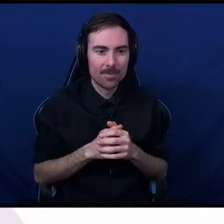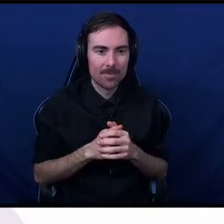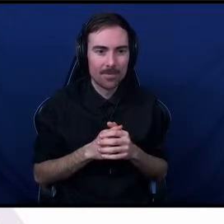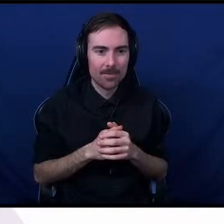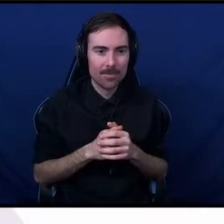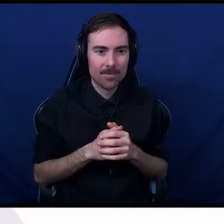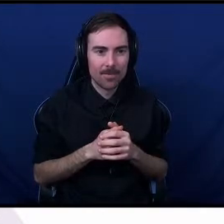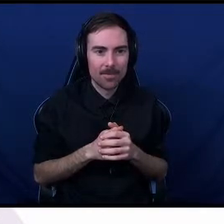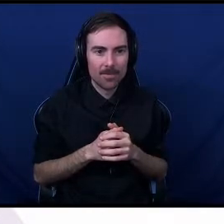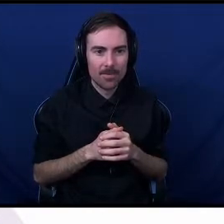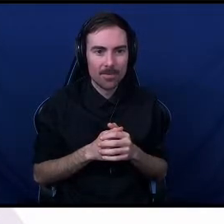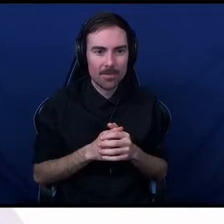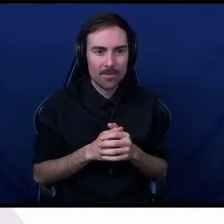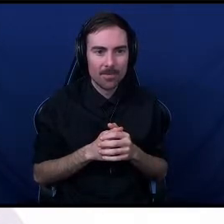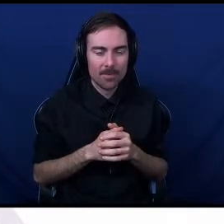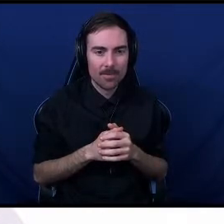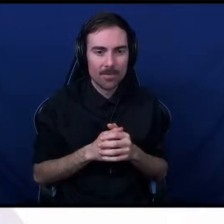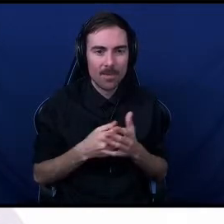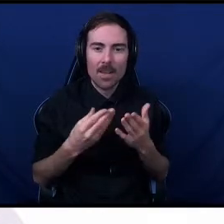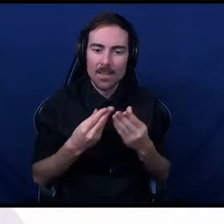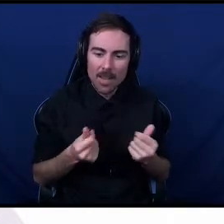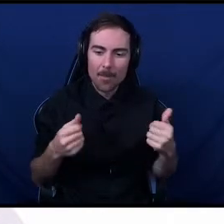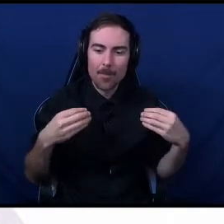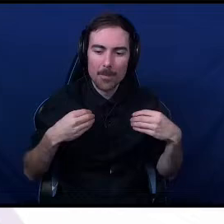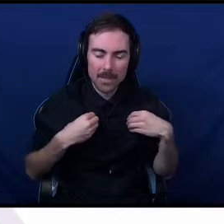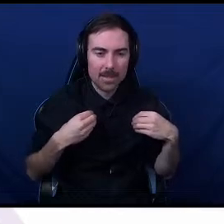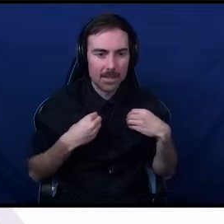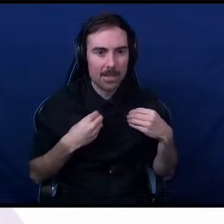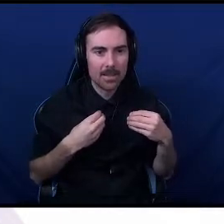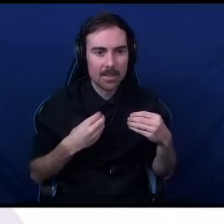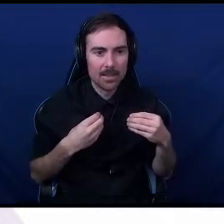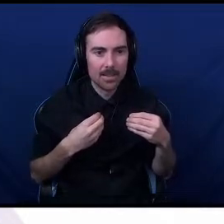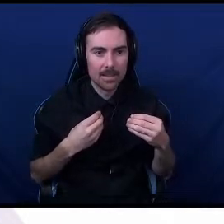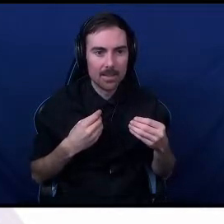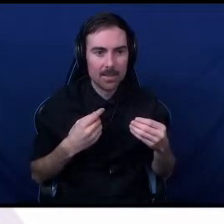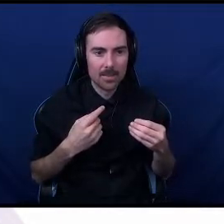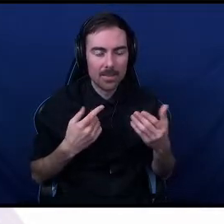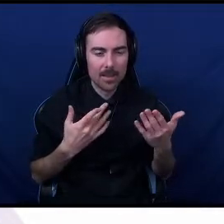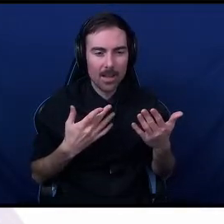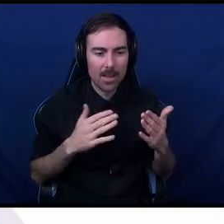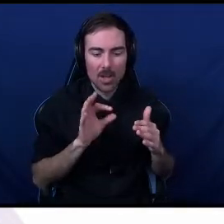problem, that it's only kind of certain pockets of the business or at certain aspects of the business. And we haven't